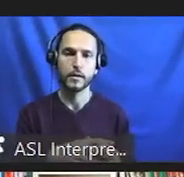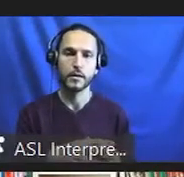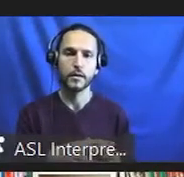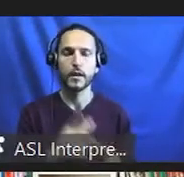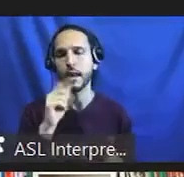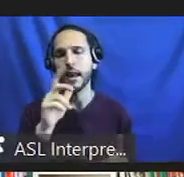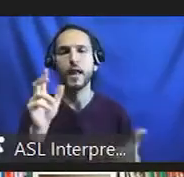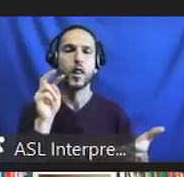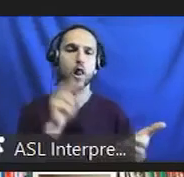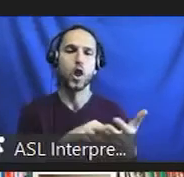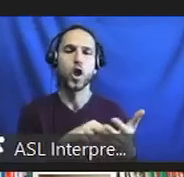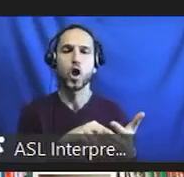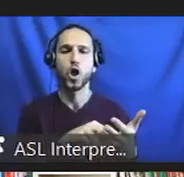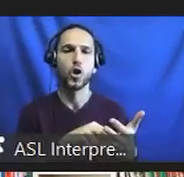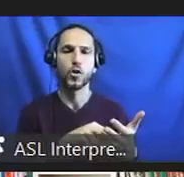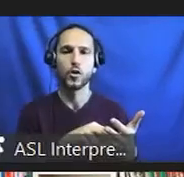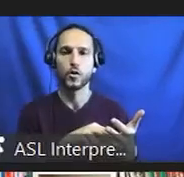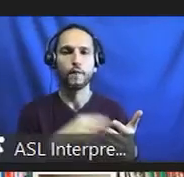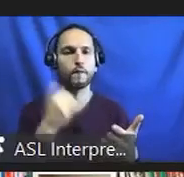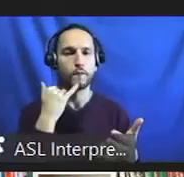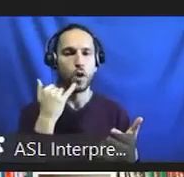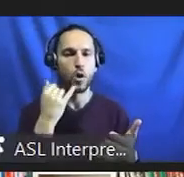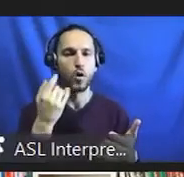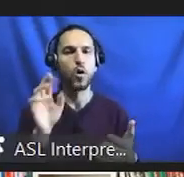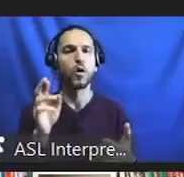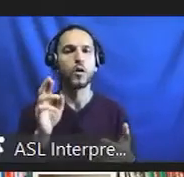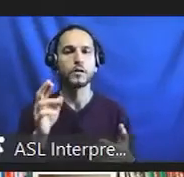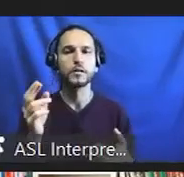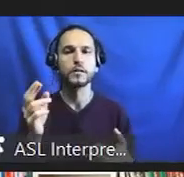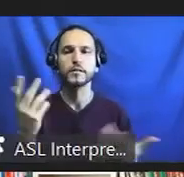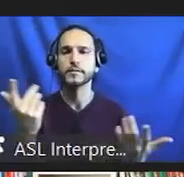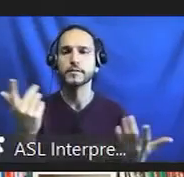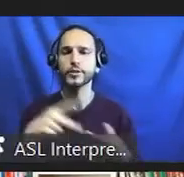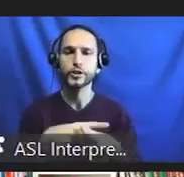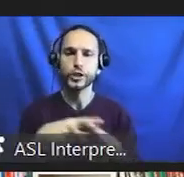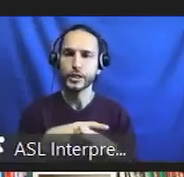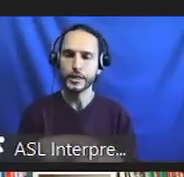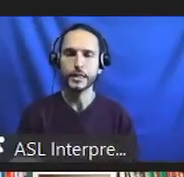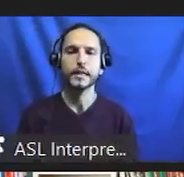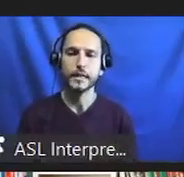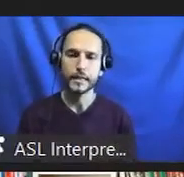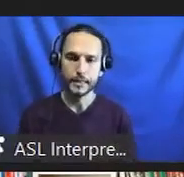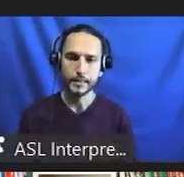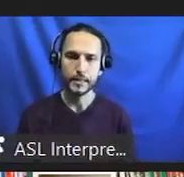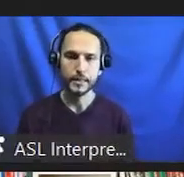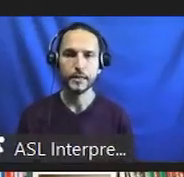looking at his phone or her phone or something like that. So just the fact that someone's proctored and someone